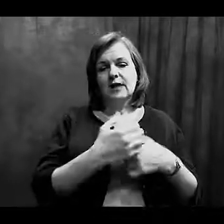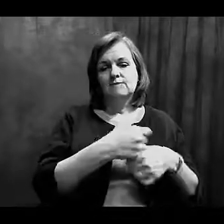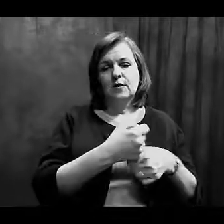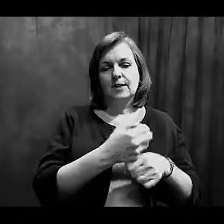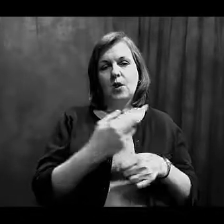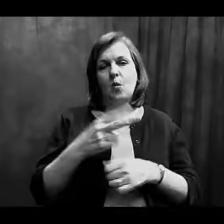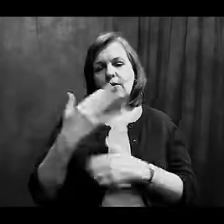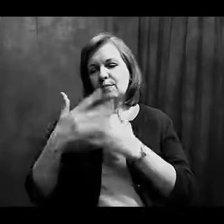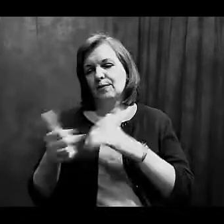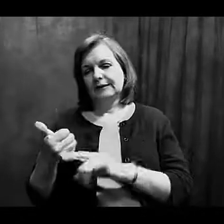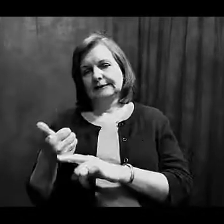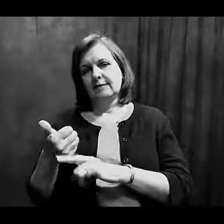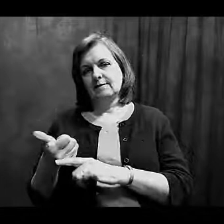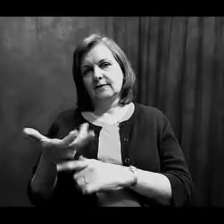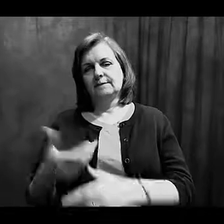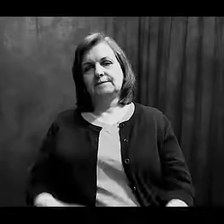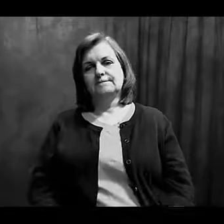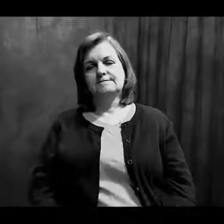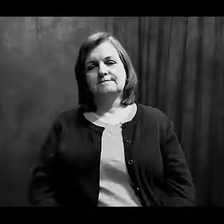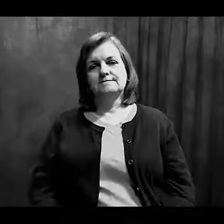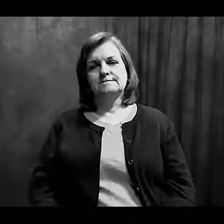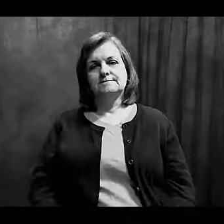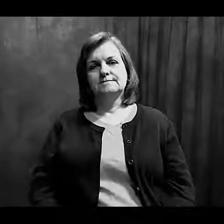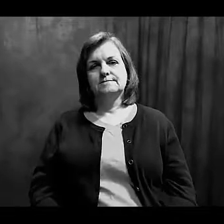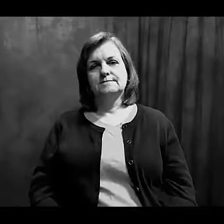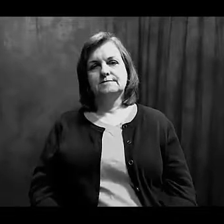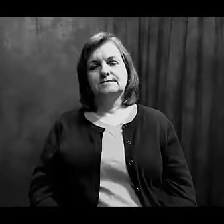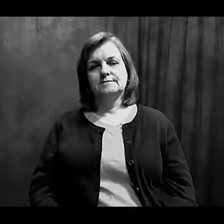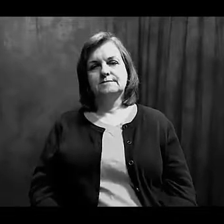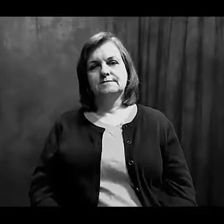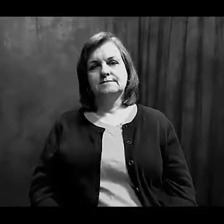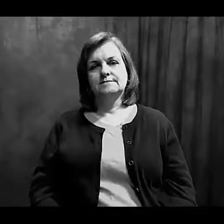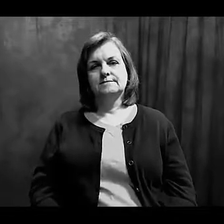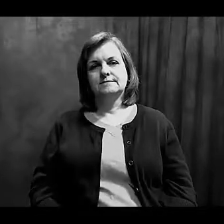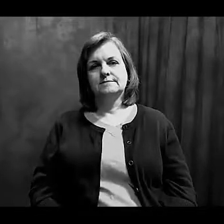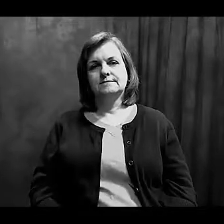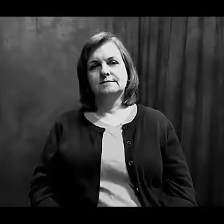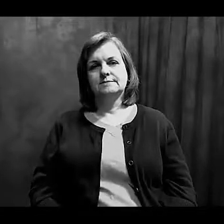either blood forming or blood itself